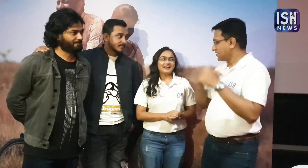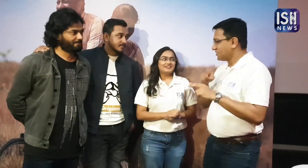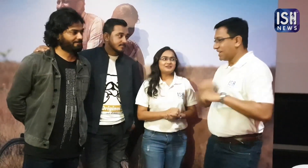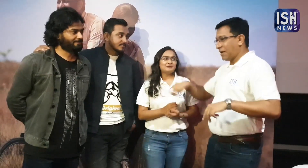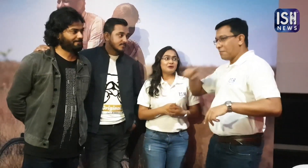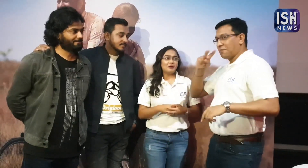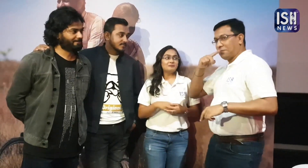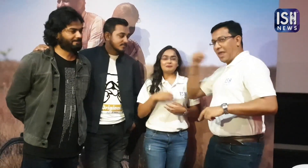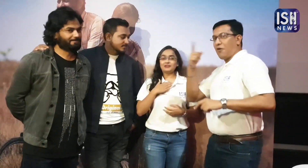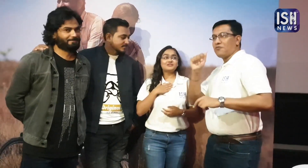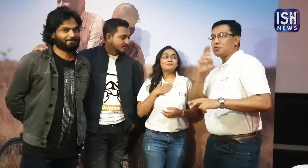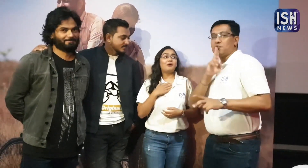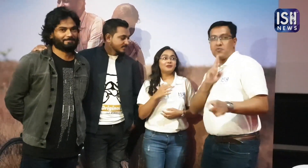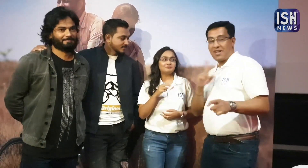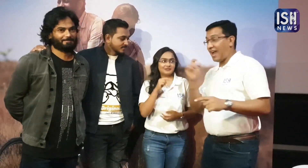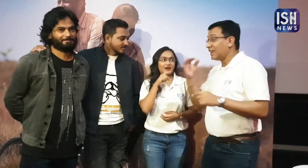Thank you! We are very proud of Sunil!